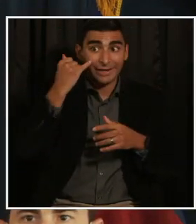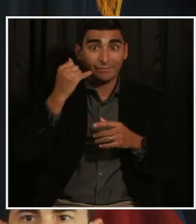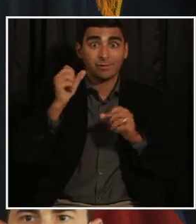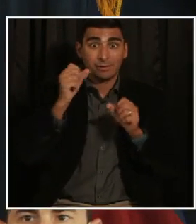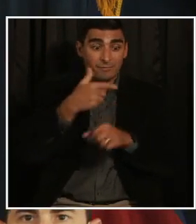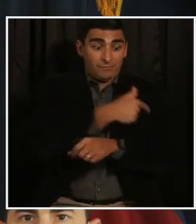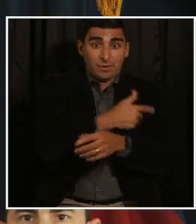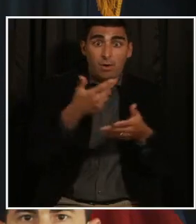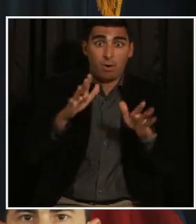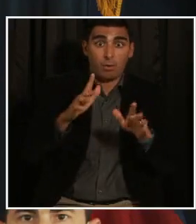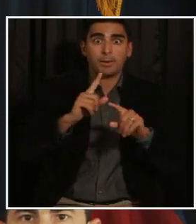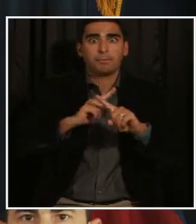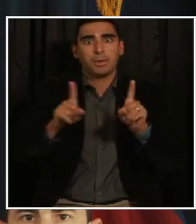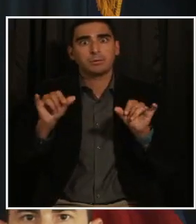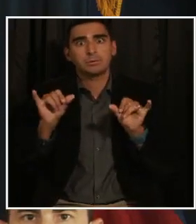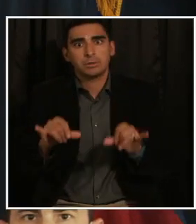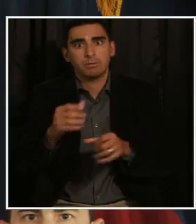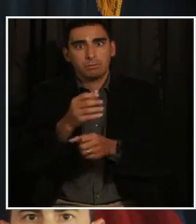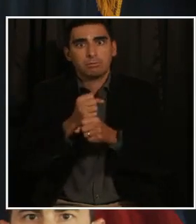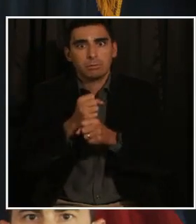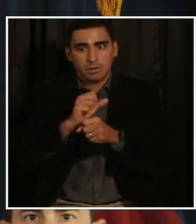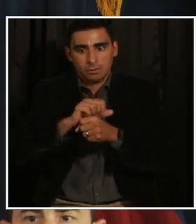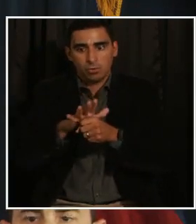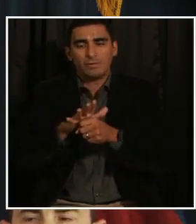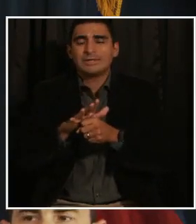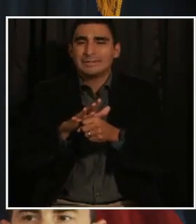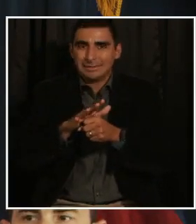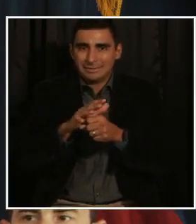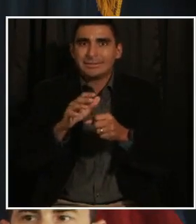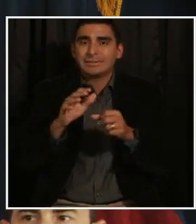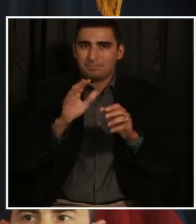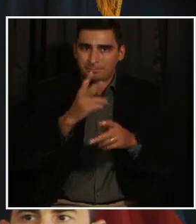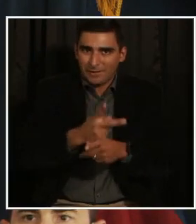or parents who might have children at home that are unvaccinated those are all groups that